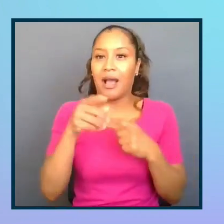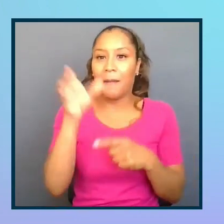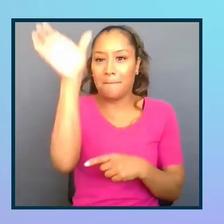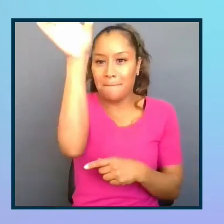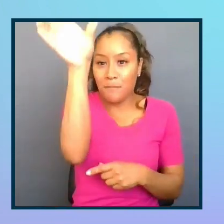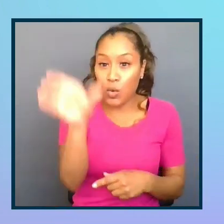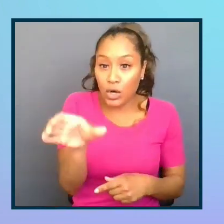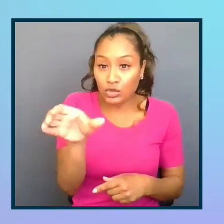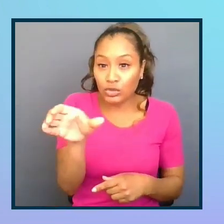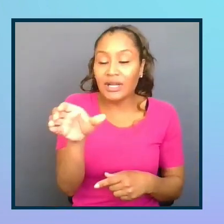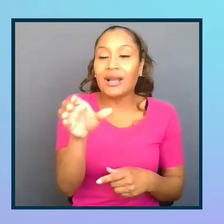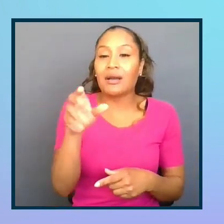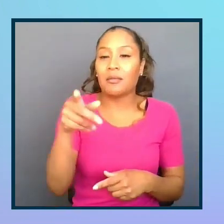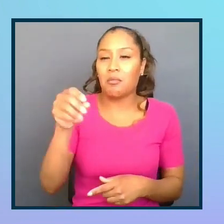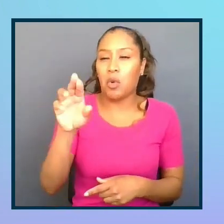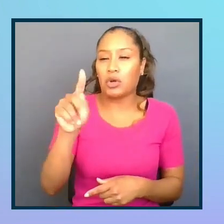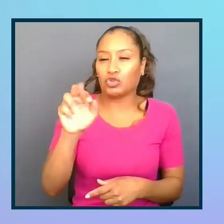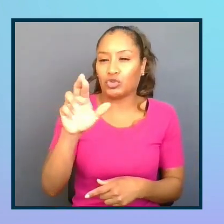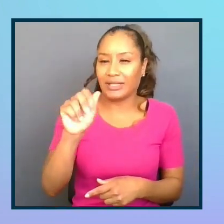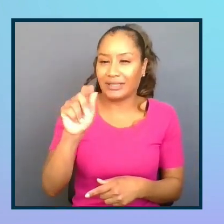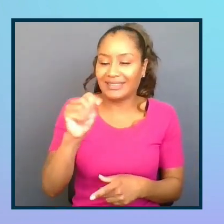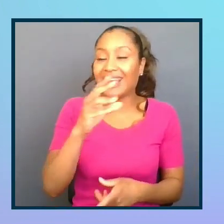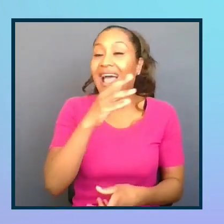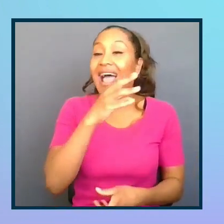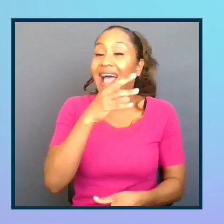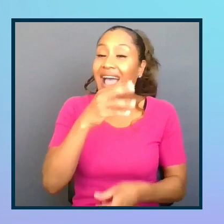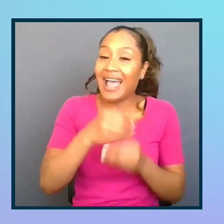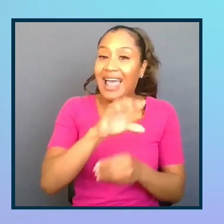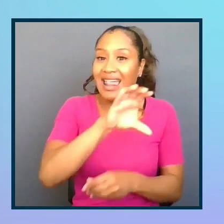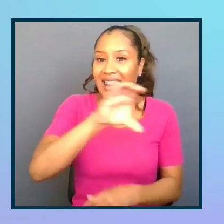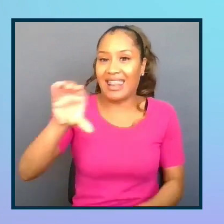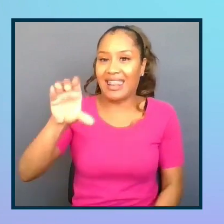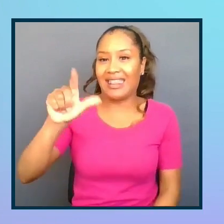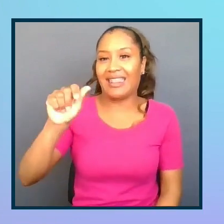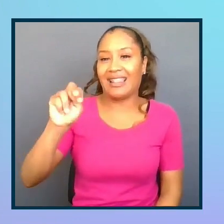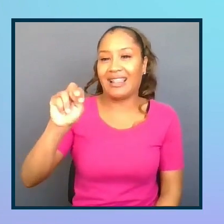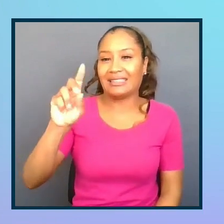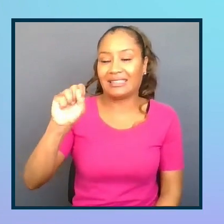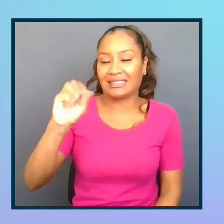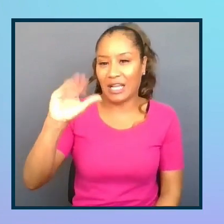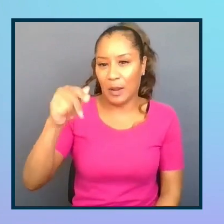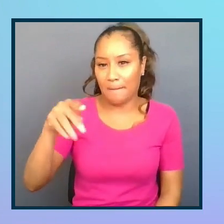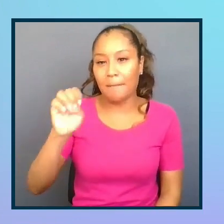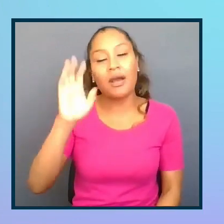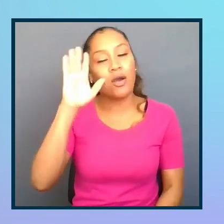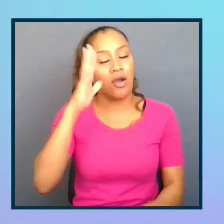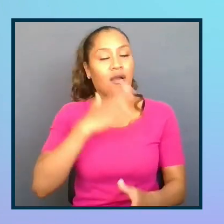as well as the landscape orientation. We do have restrictions the way that our banking app